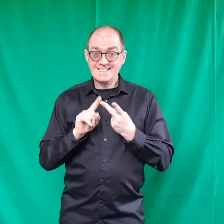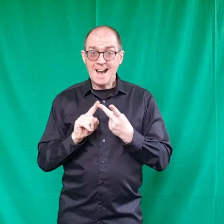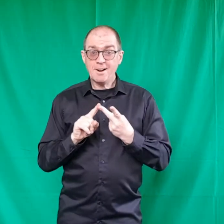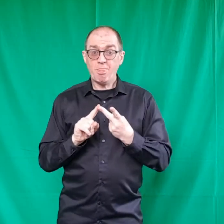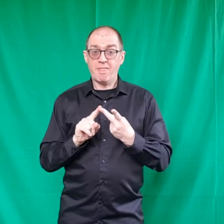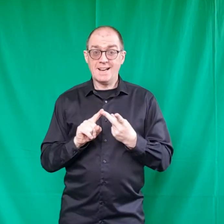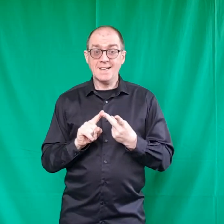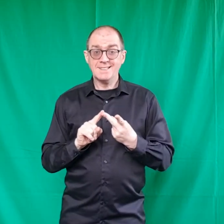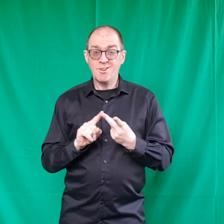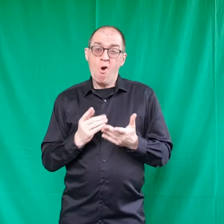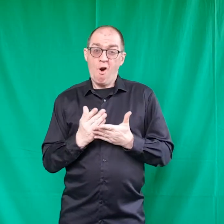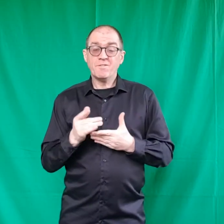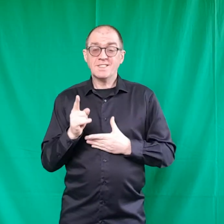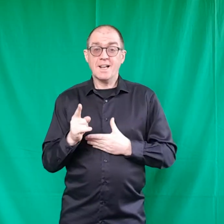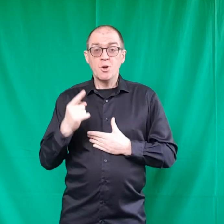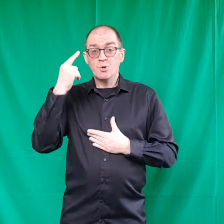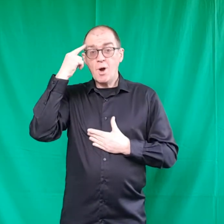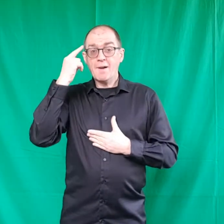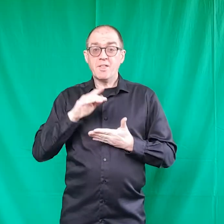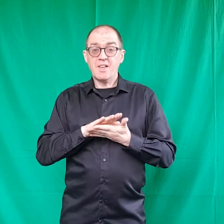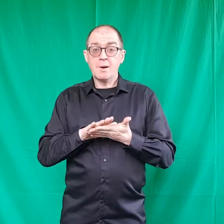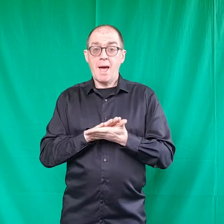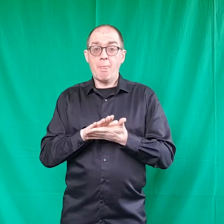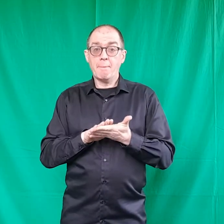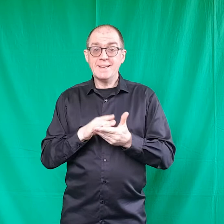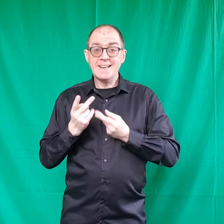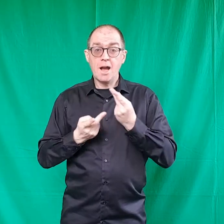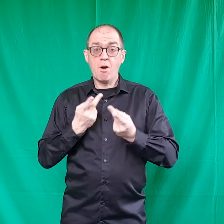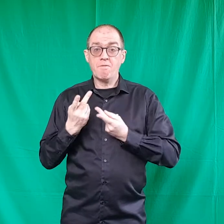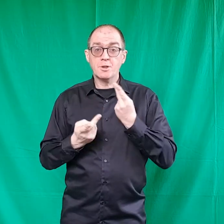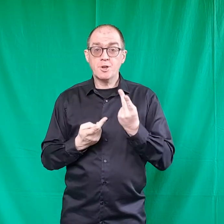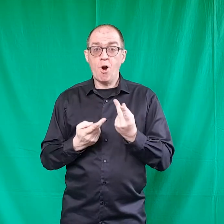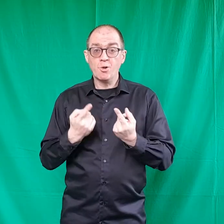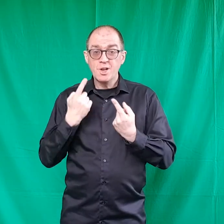Second thing is, obviously, you have to think about the meaning of the song.